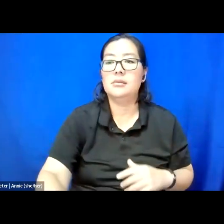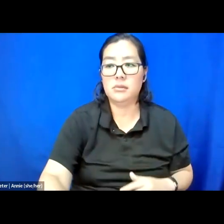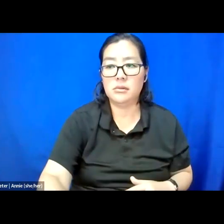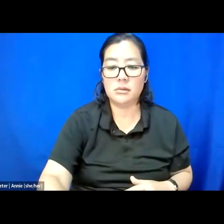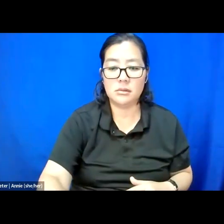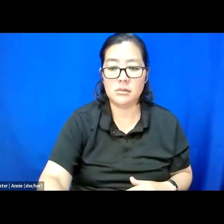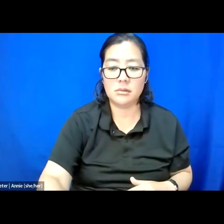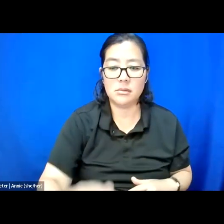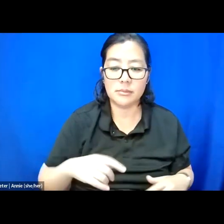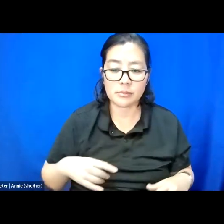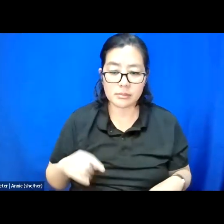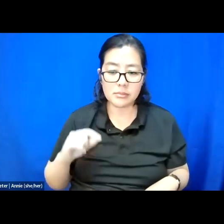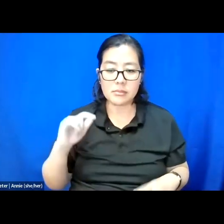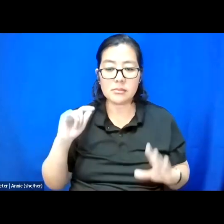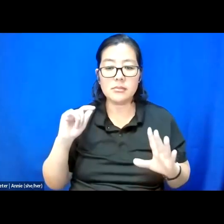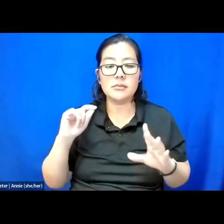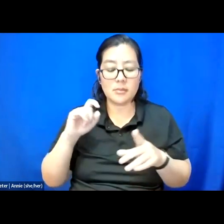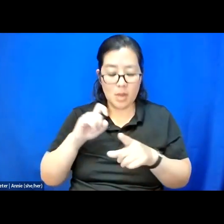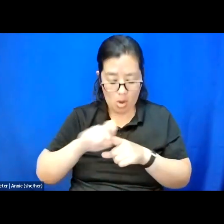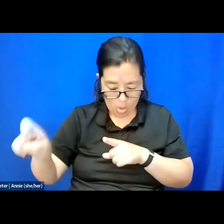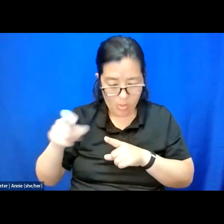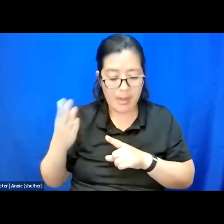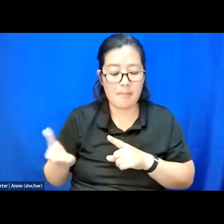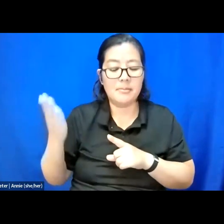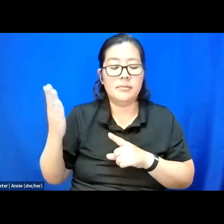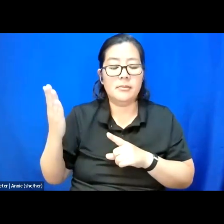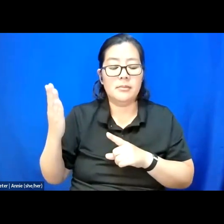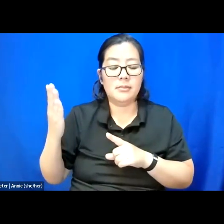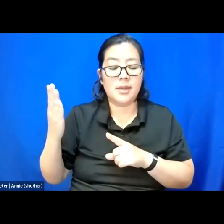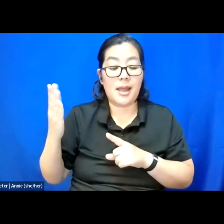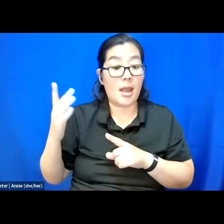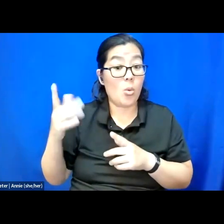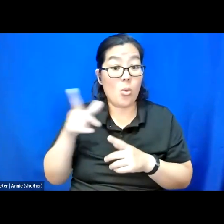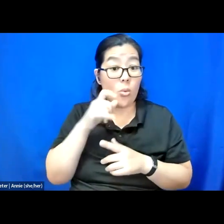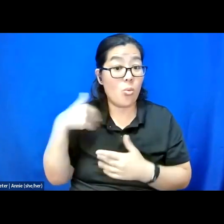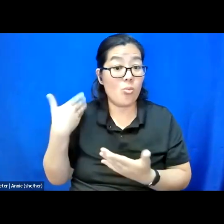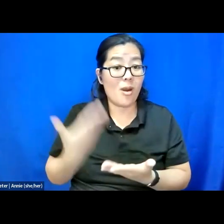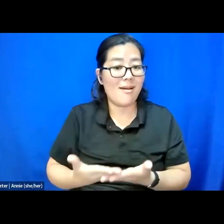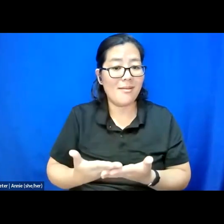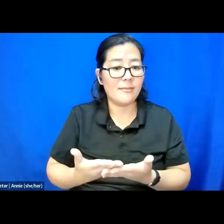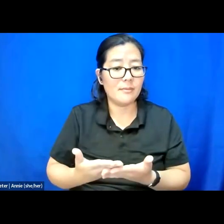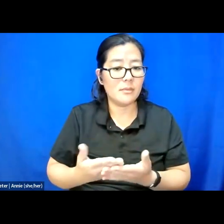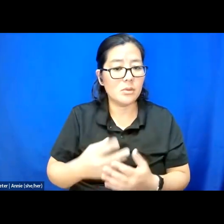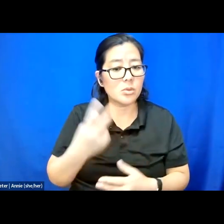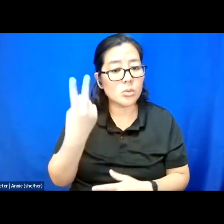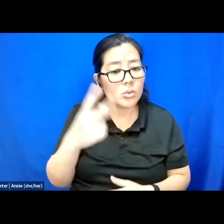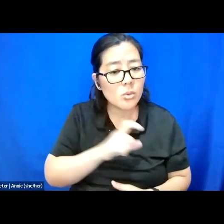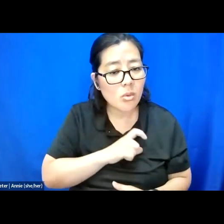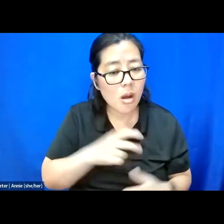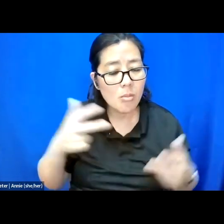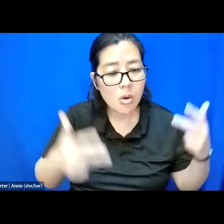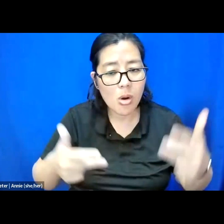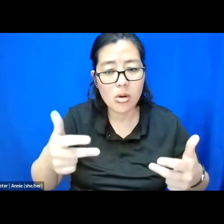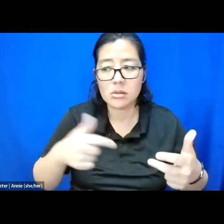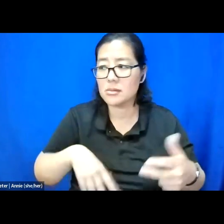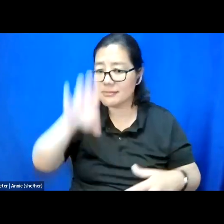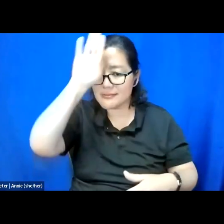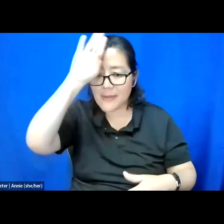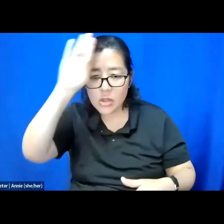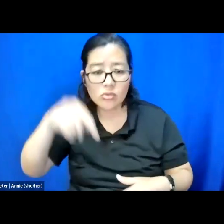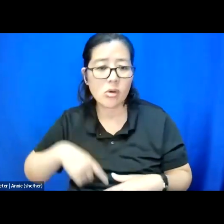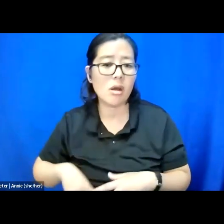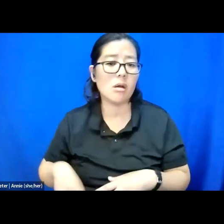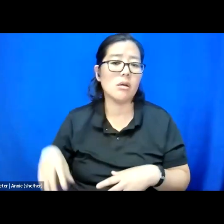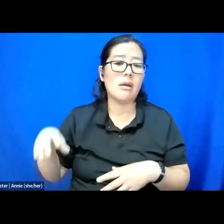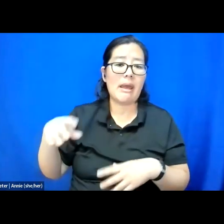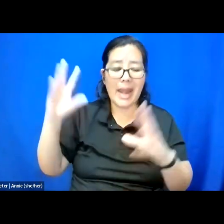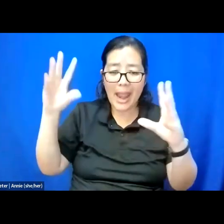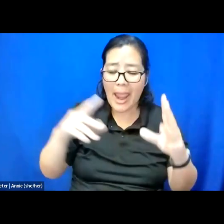And there arrived two cop cars, a fire truck, an ambulance, one white woman who was an officer